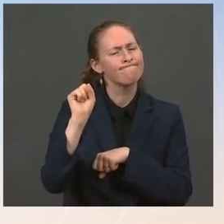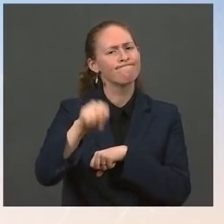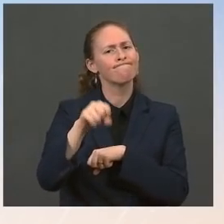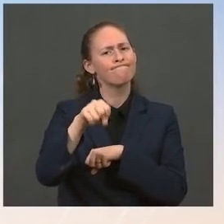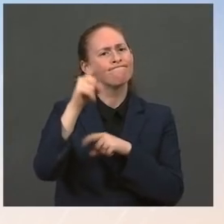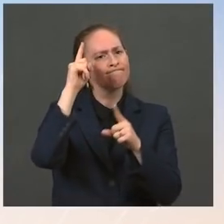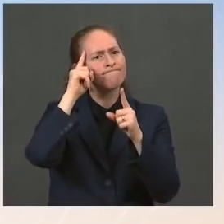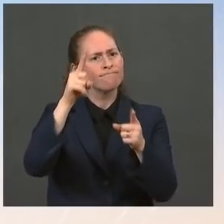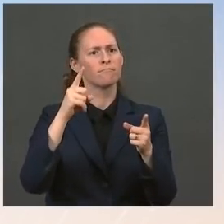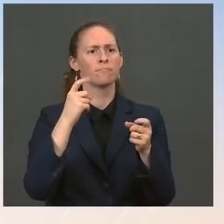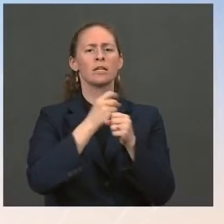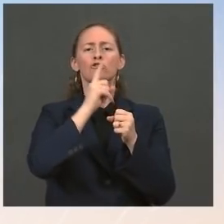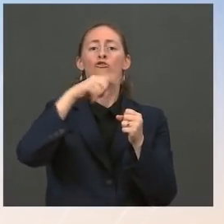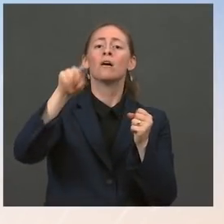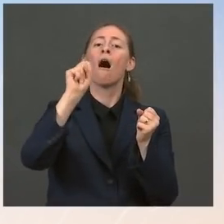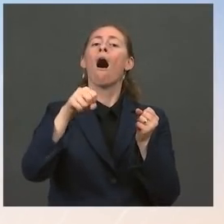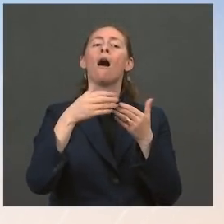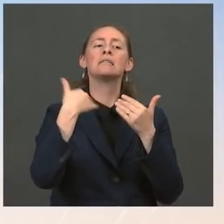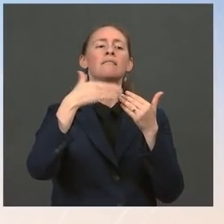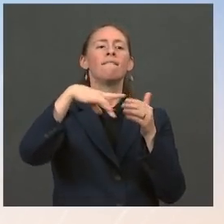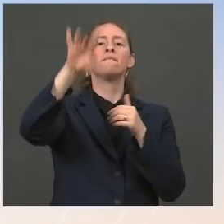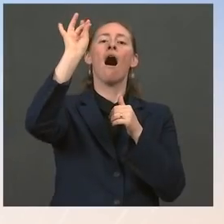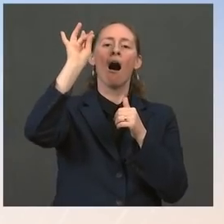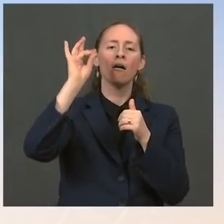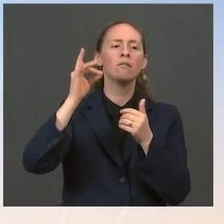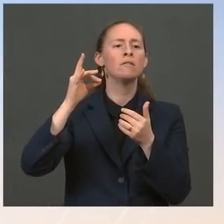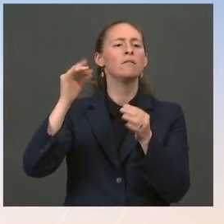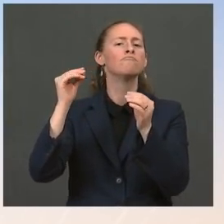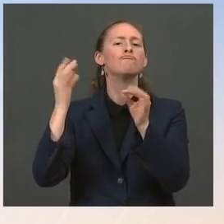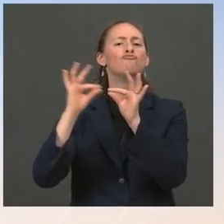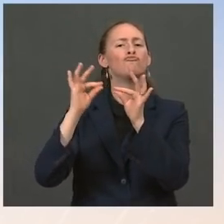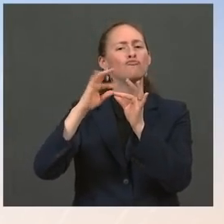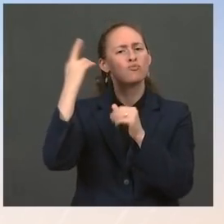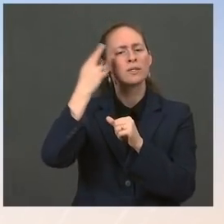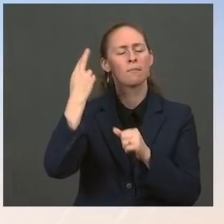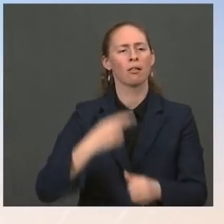cost-effective tests out there and available to the public. Go ahead. The Press: What plans does the White House